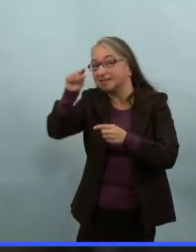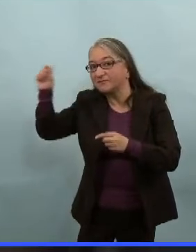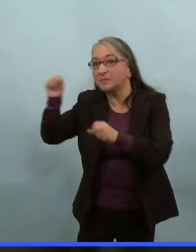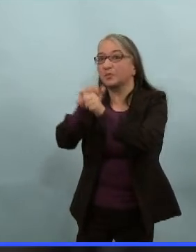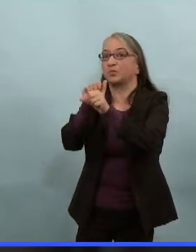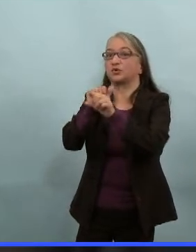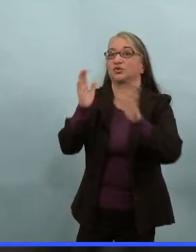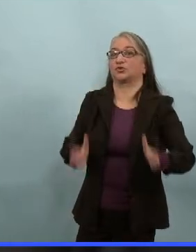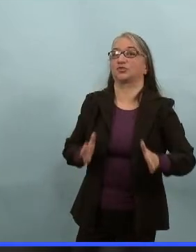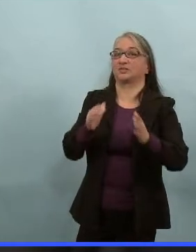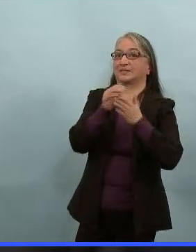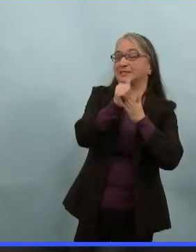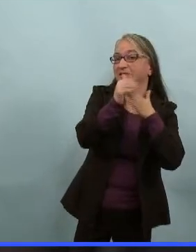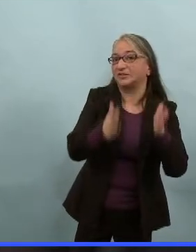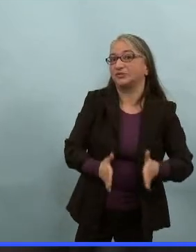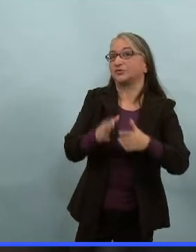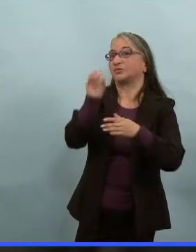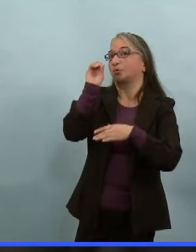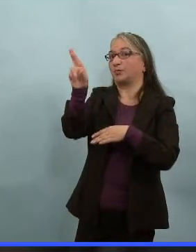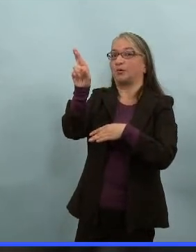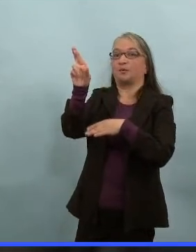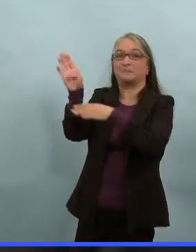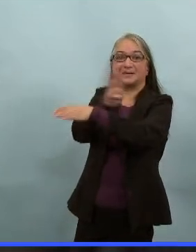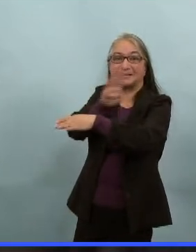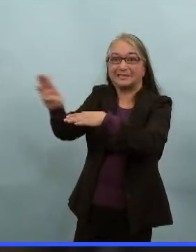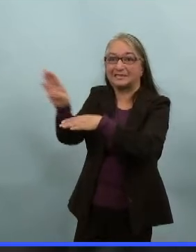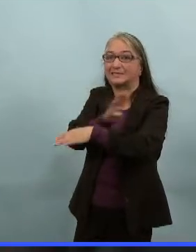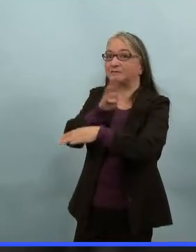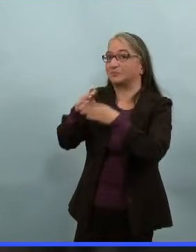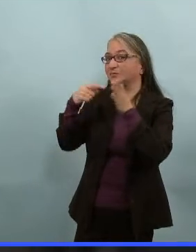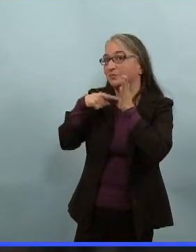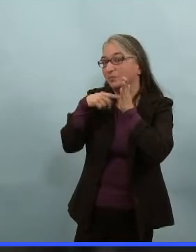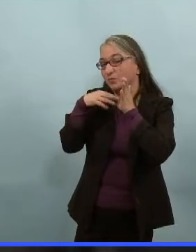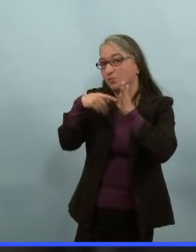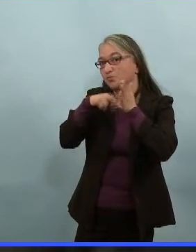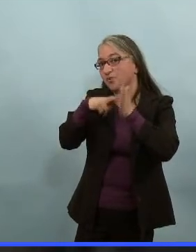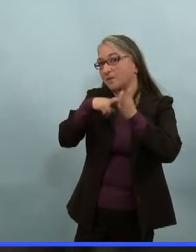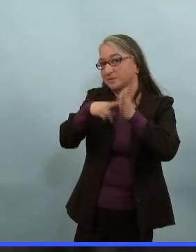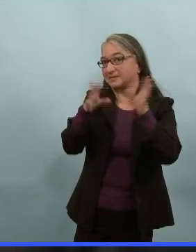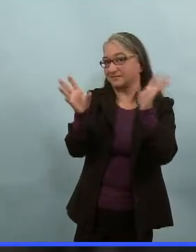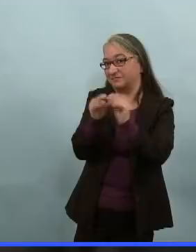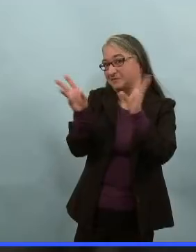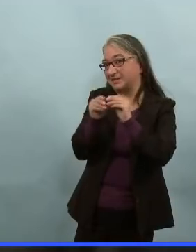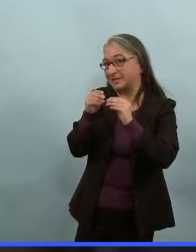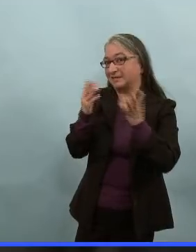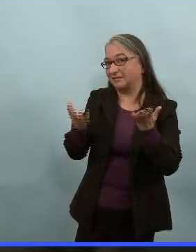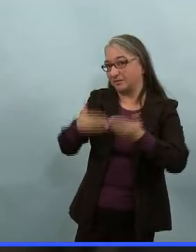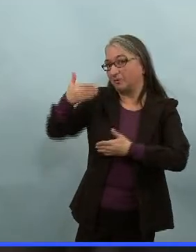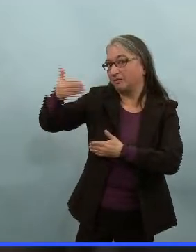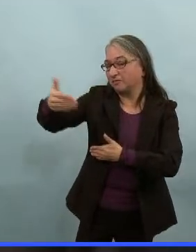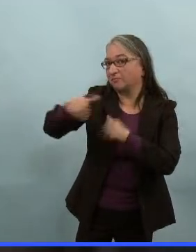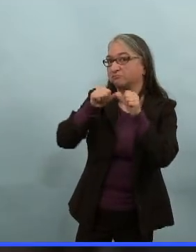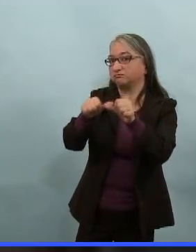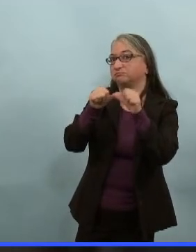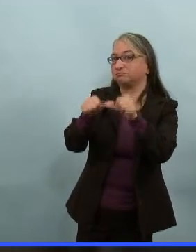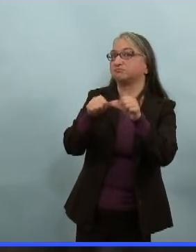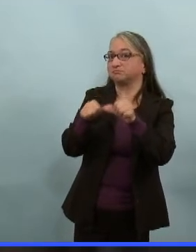different businesses so i think they have been meeting regularly from my understanding so that some information is being shared there obviously i don't think anything related to